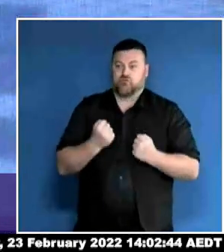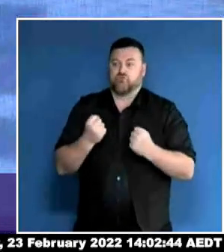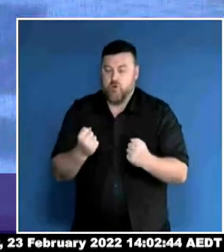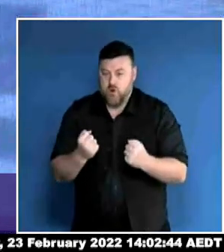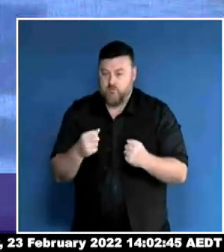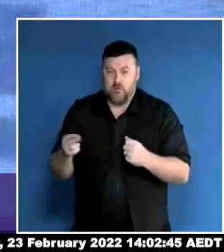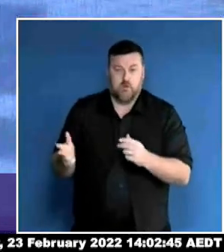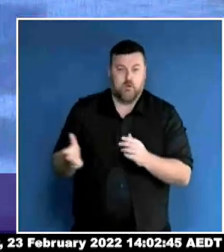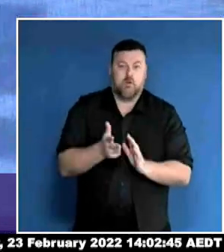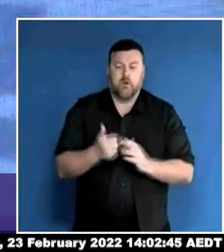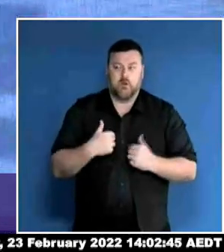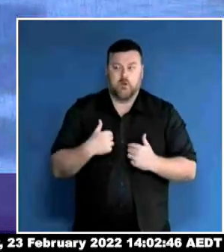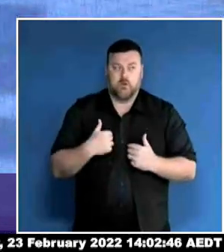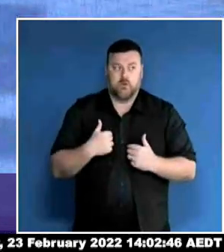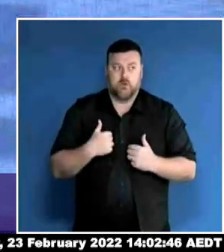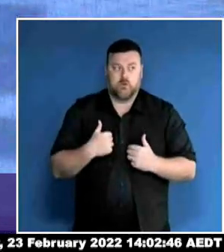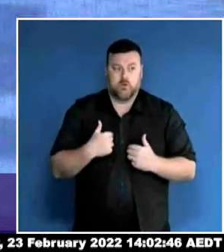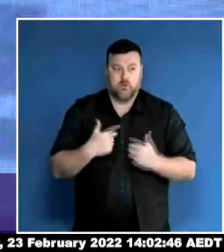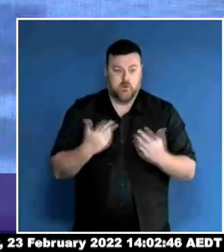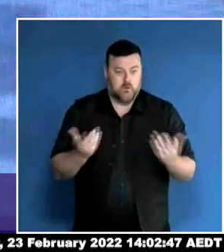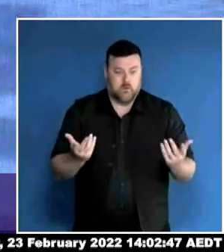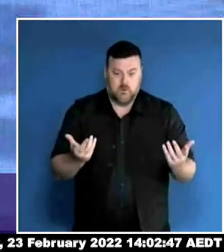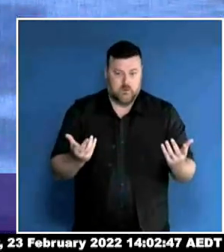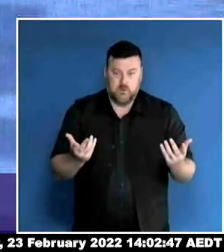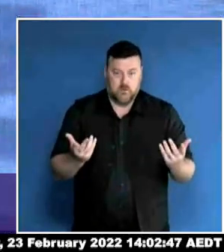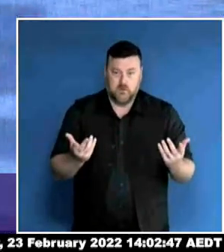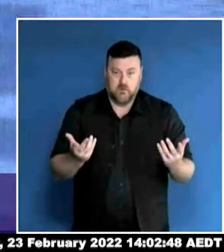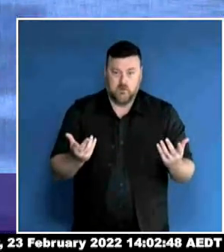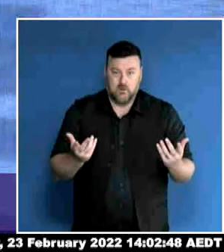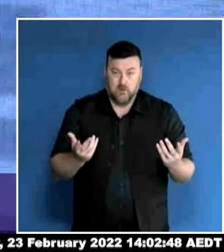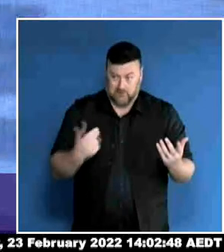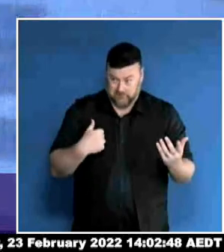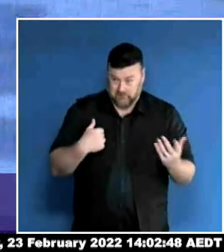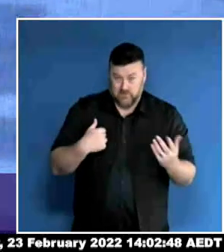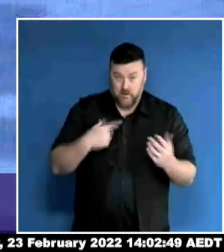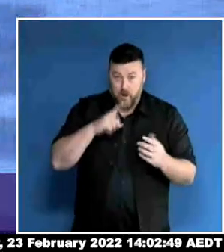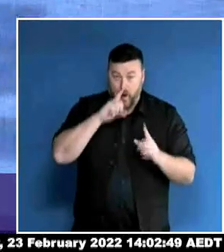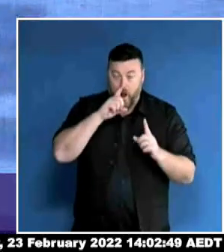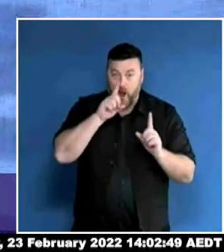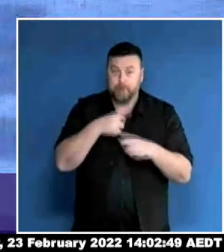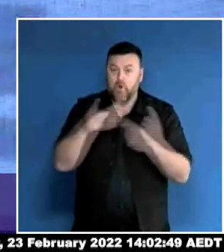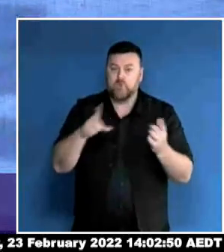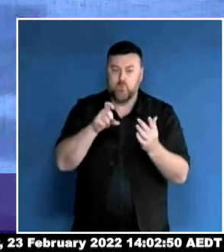buy everything from a Coles service station?" So I applied for the - the advance